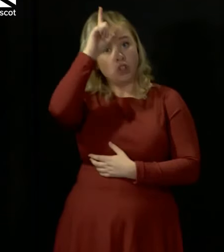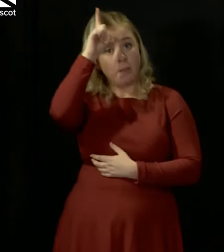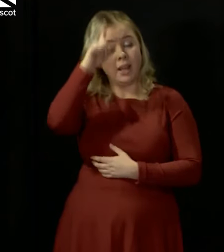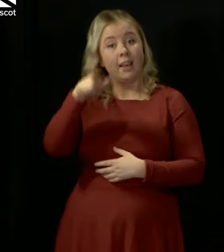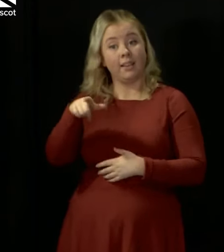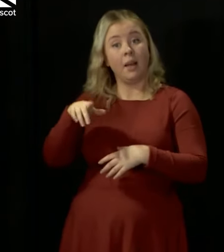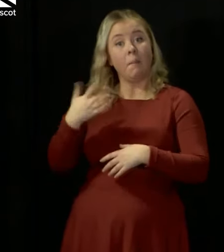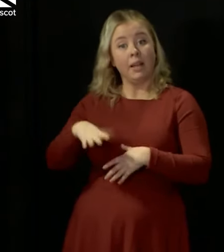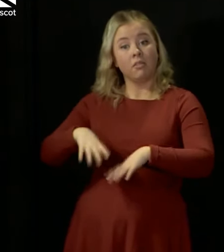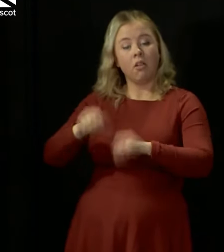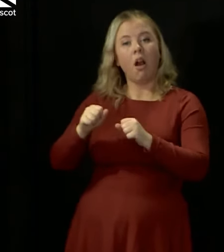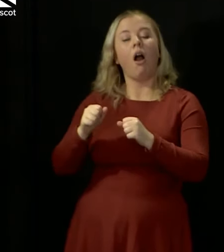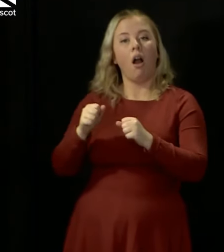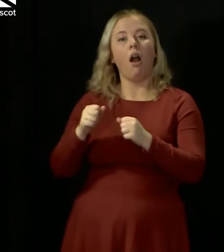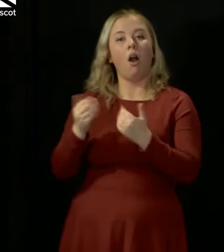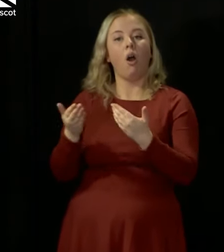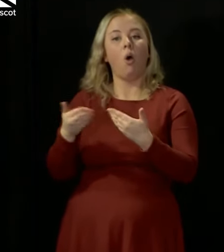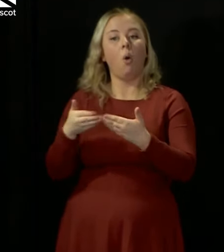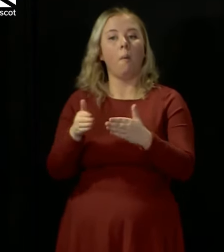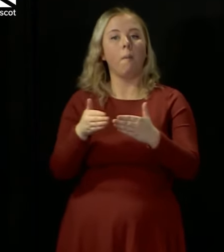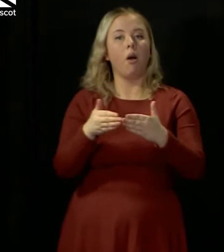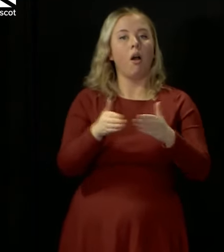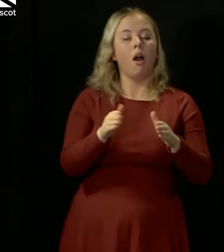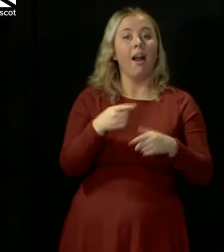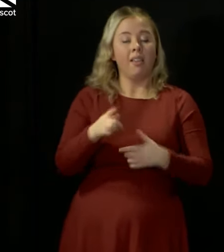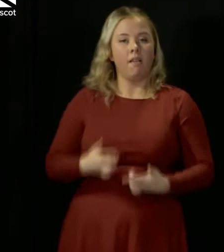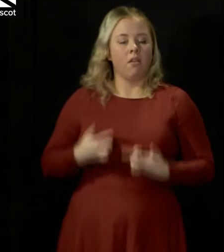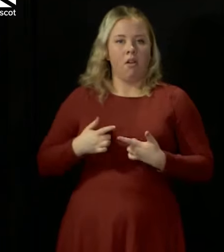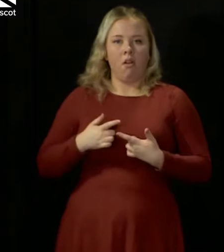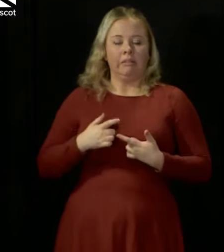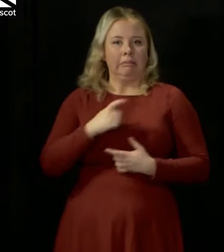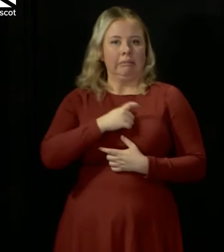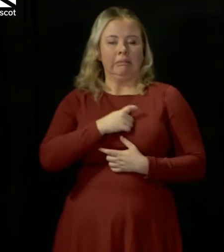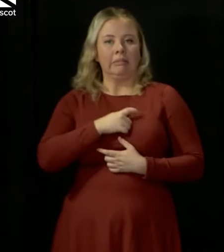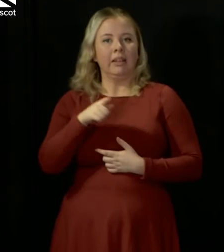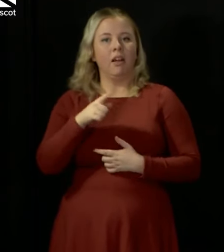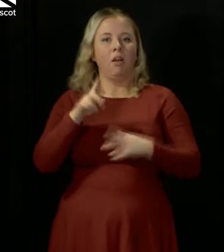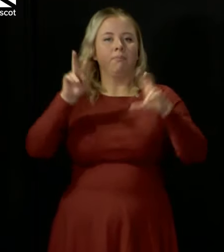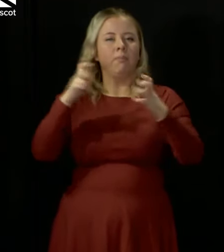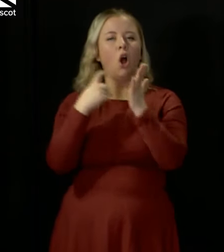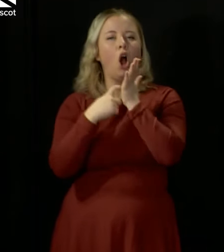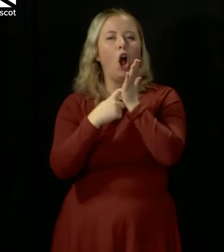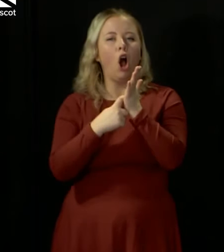these measures and already fearing that the crucial R number is heading back towards one.